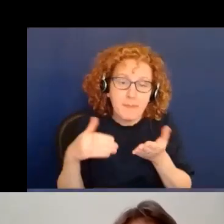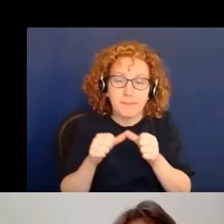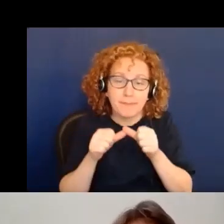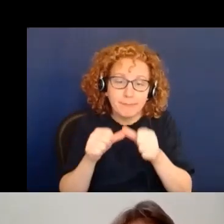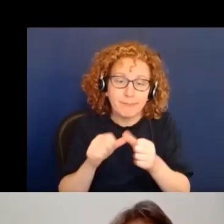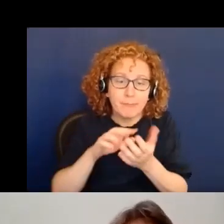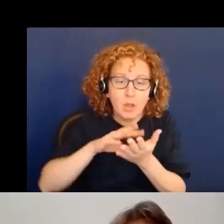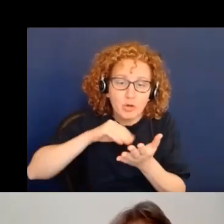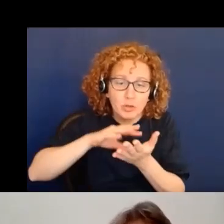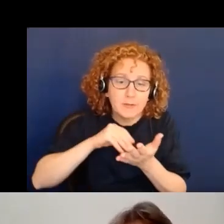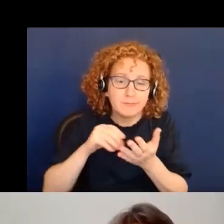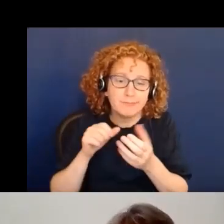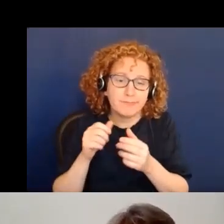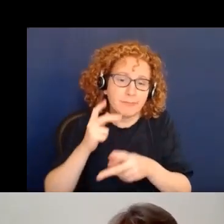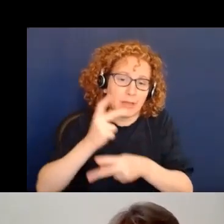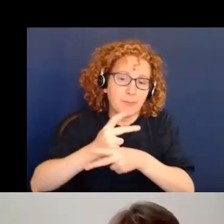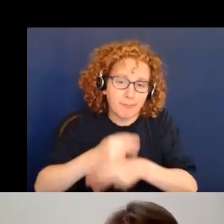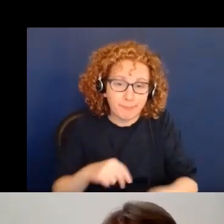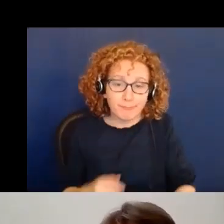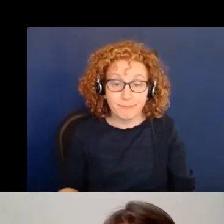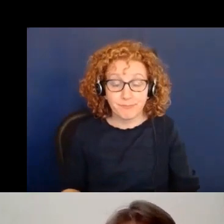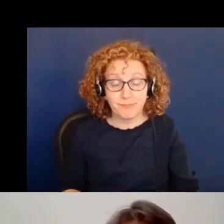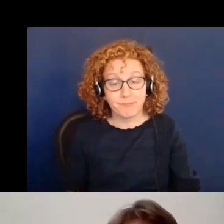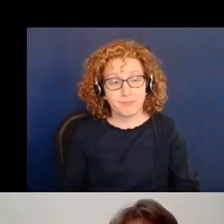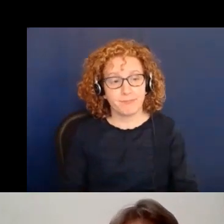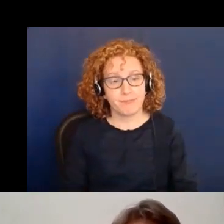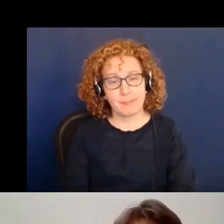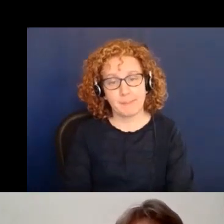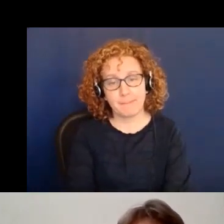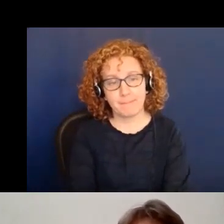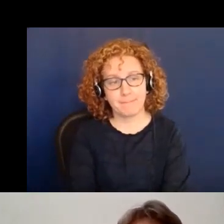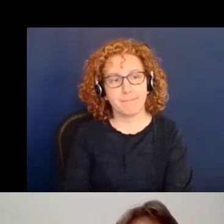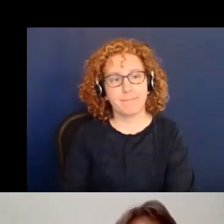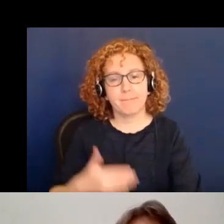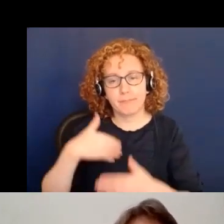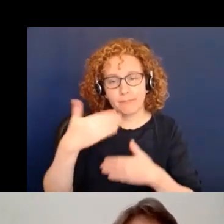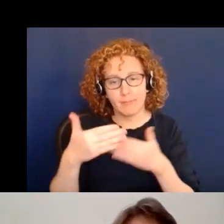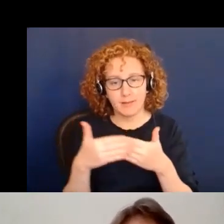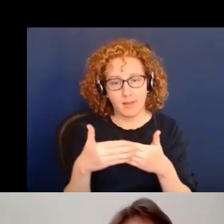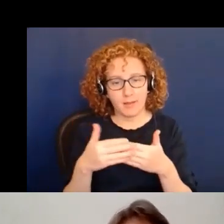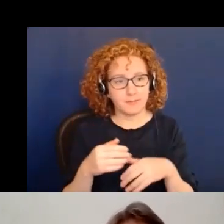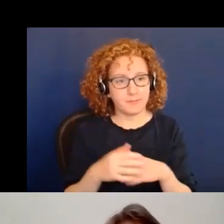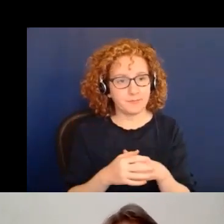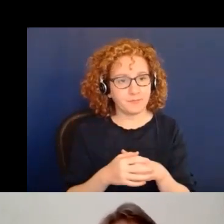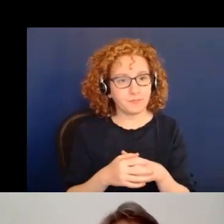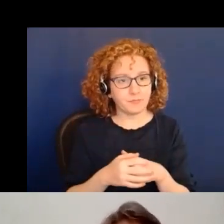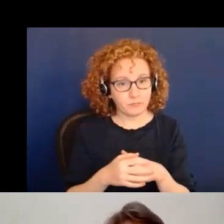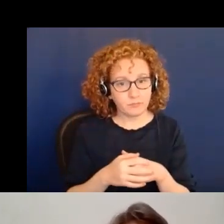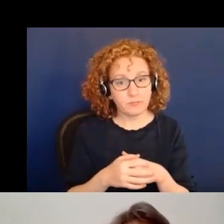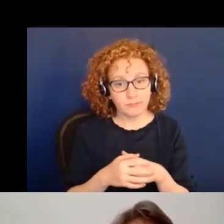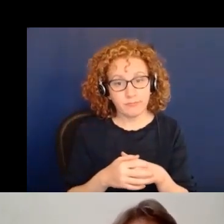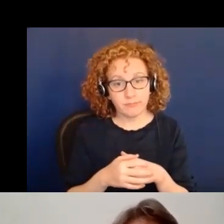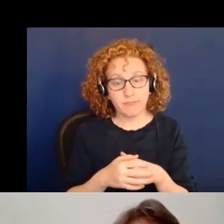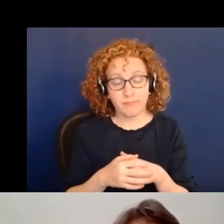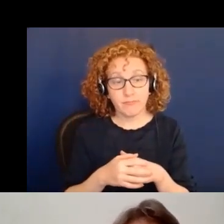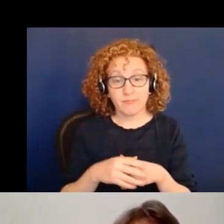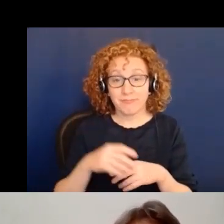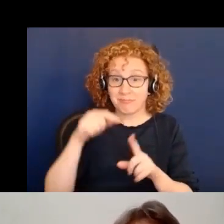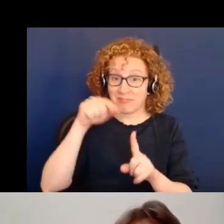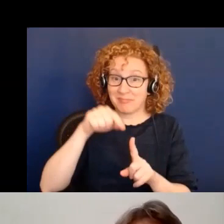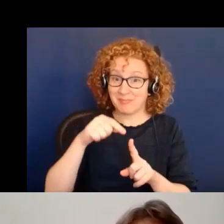from it next slide please but the the the thing that's really been difficult for the international